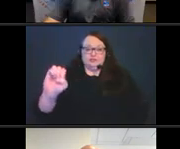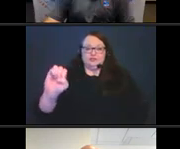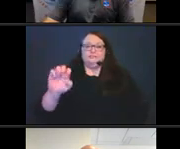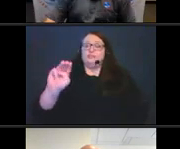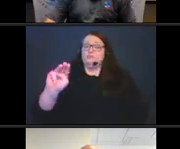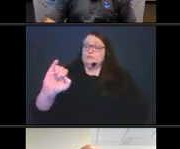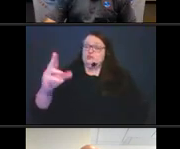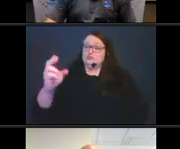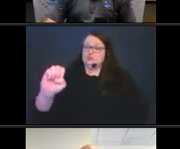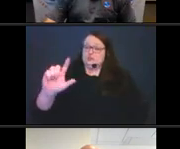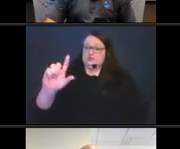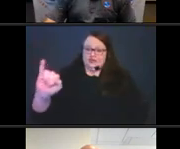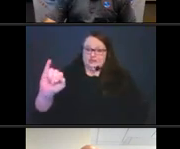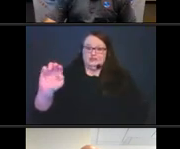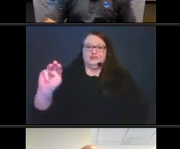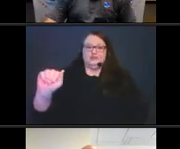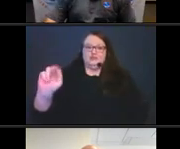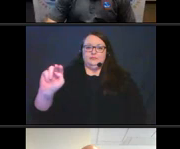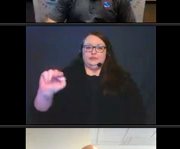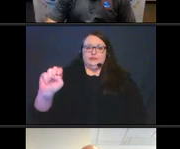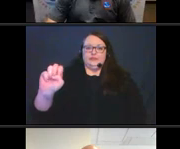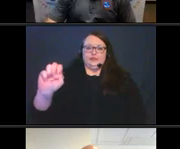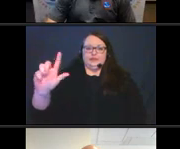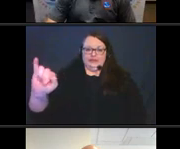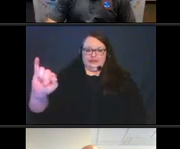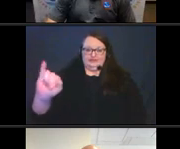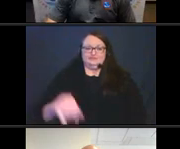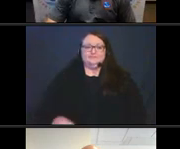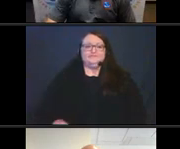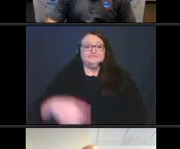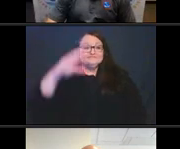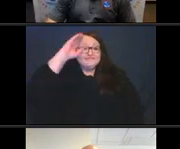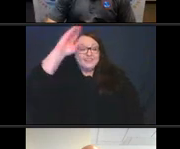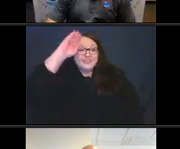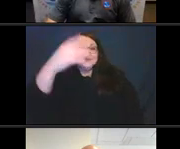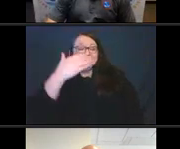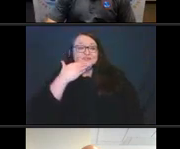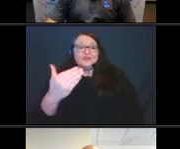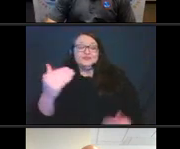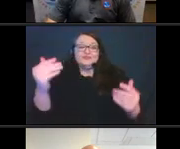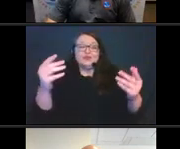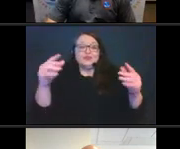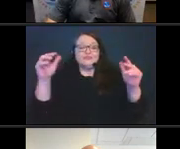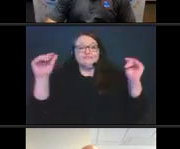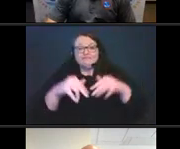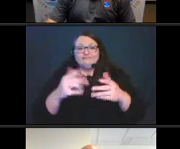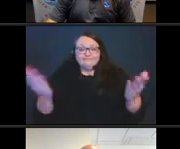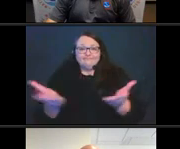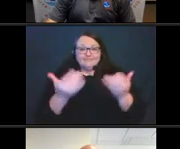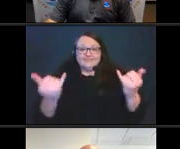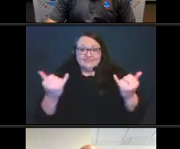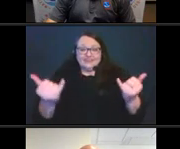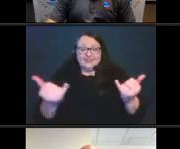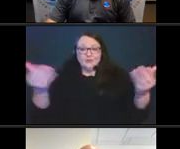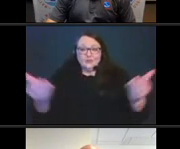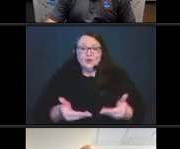Hello, everybody. Thank you so much for joining today and welcome. We are excited to be here,